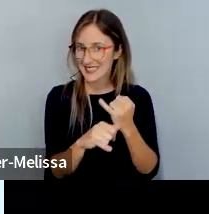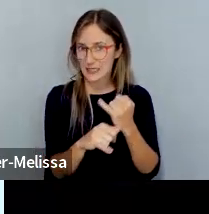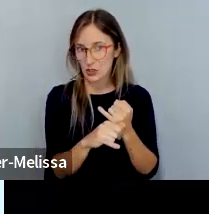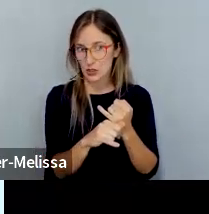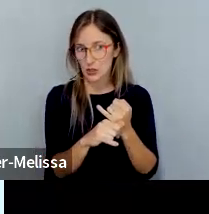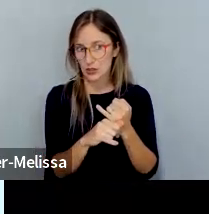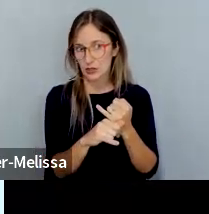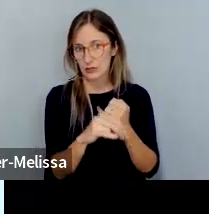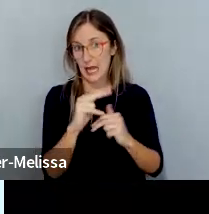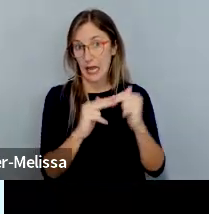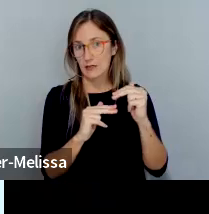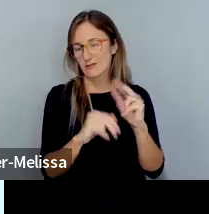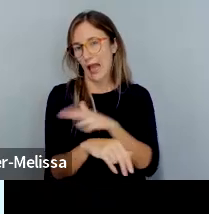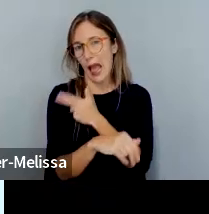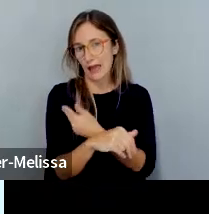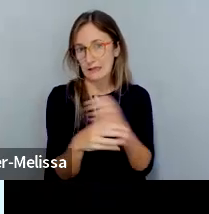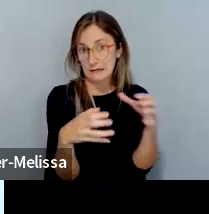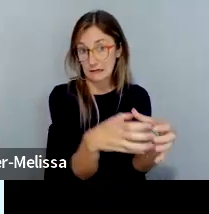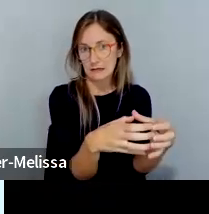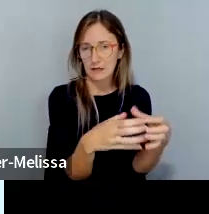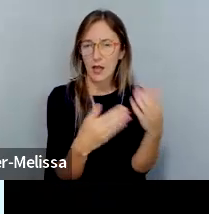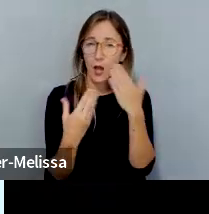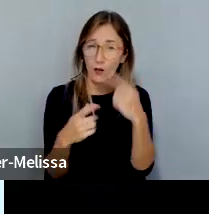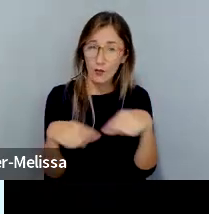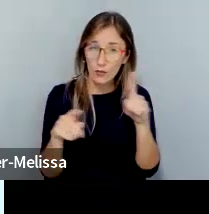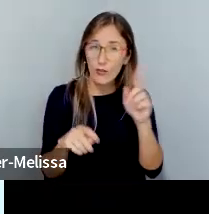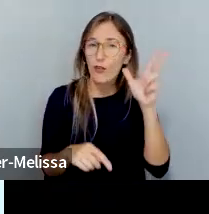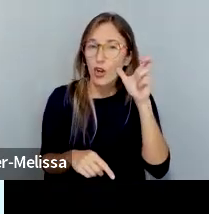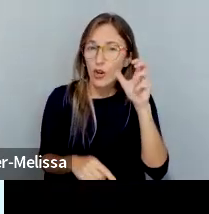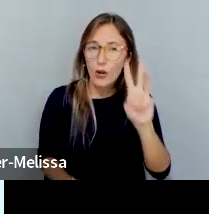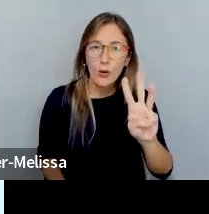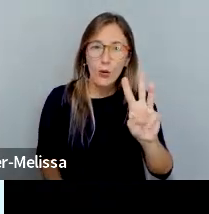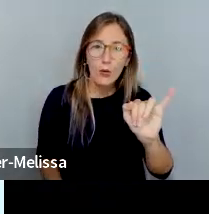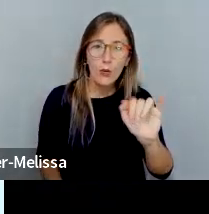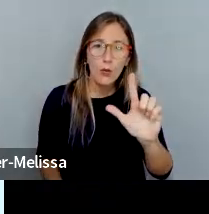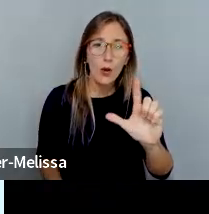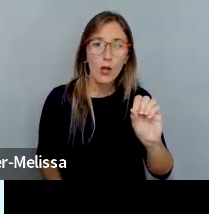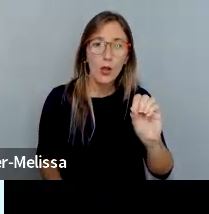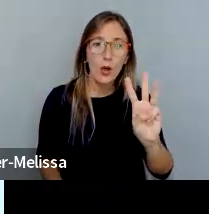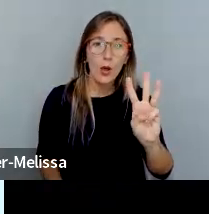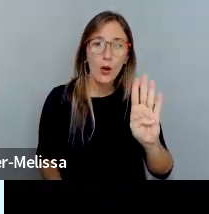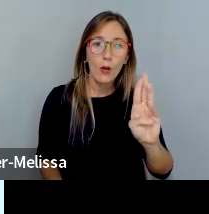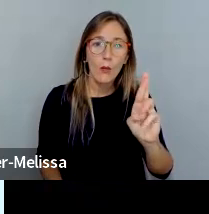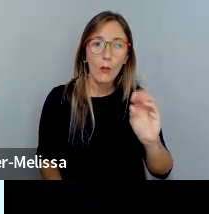whenever because I know you have things to add. And then we get to the